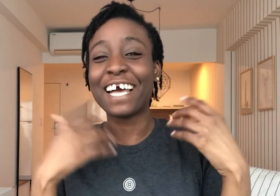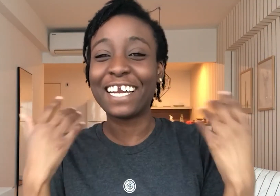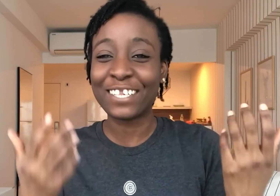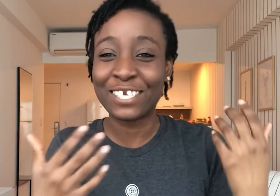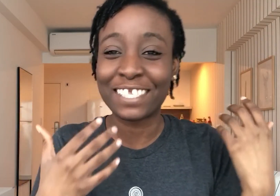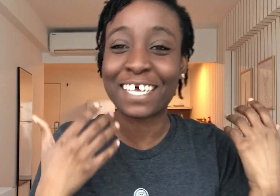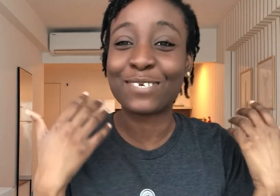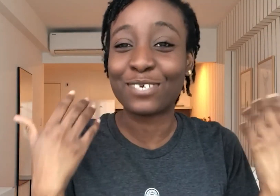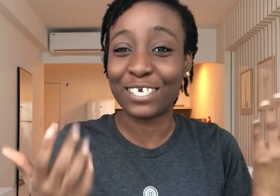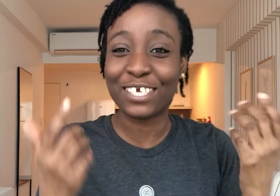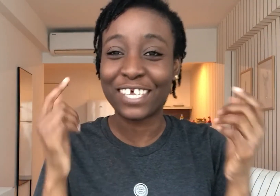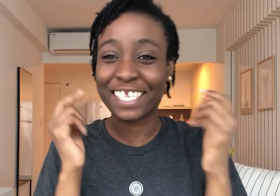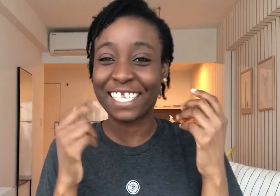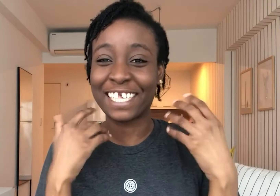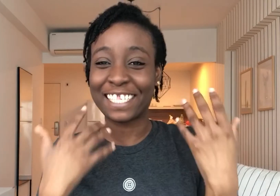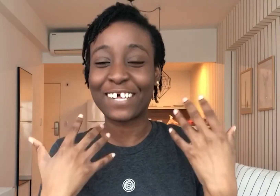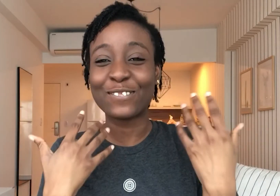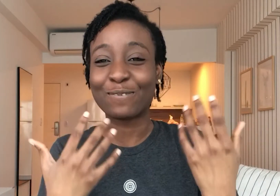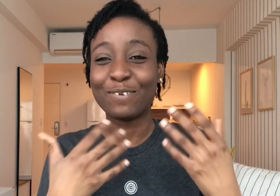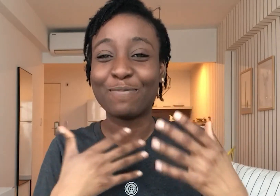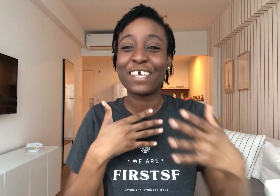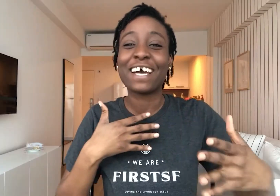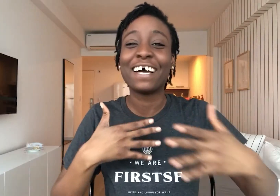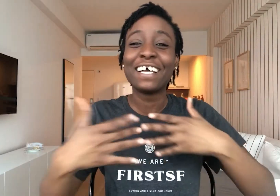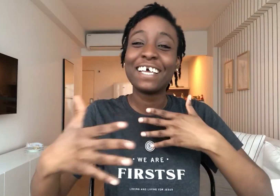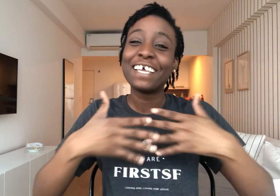analogies are as ridiculous as they sound to me. But yeah